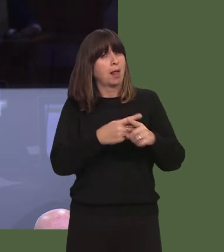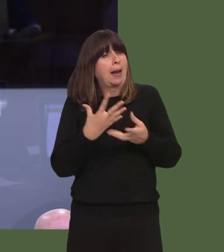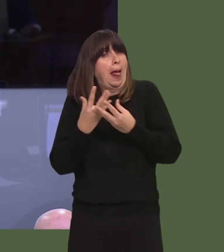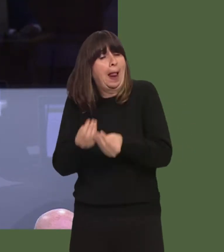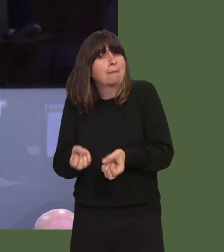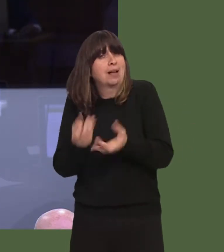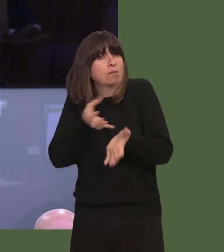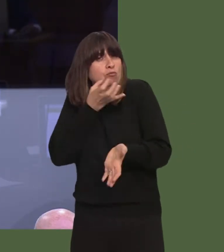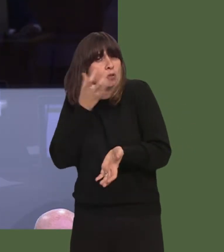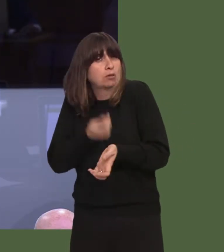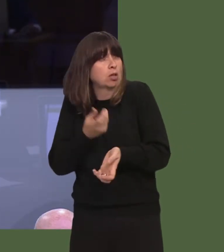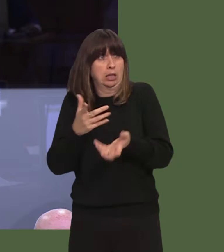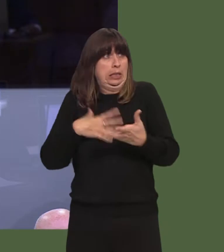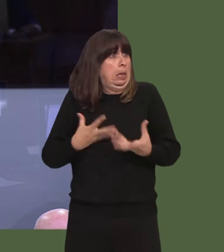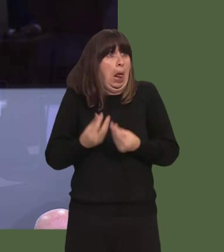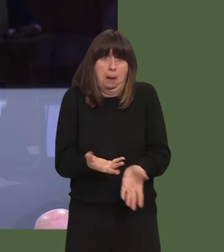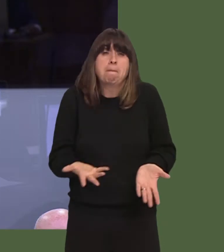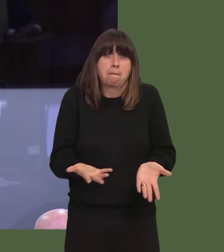the local authorities for this individual.